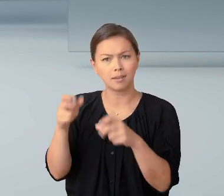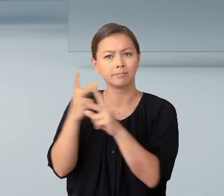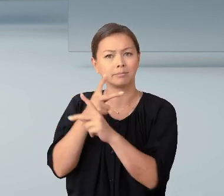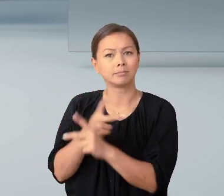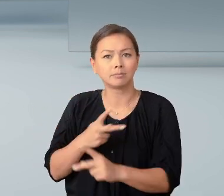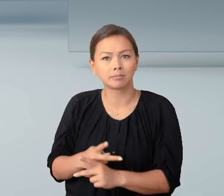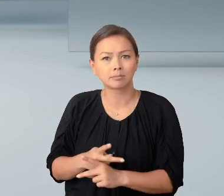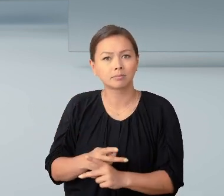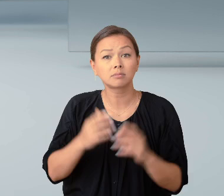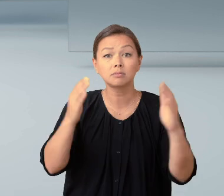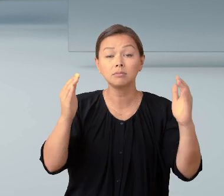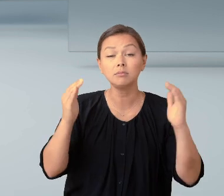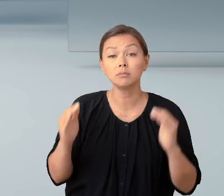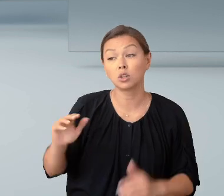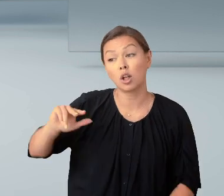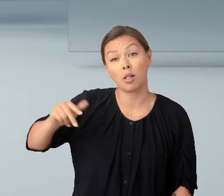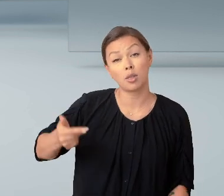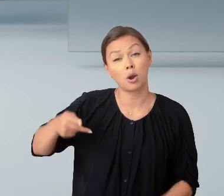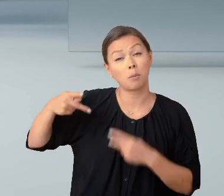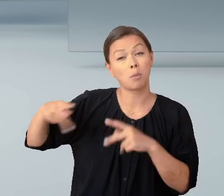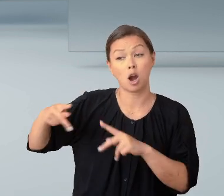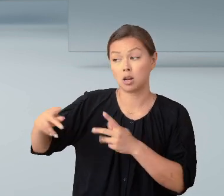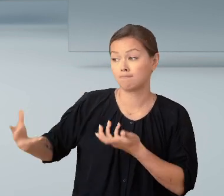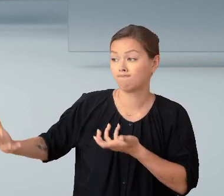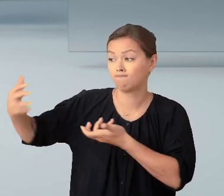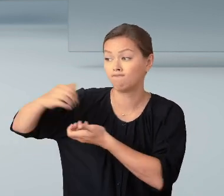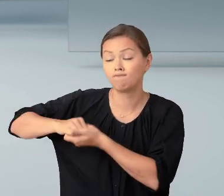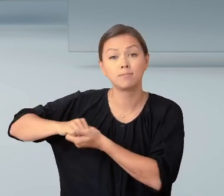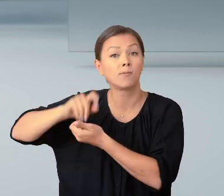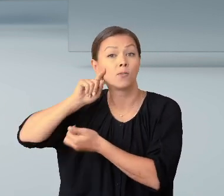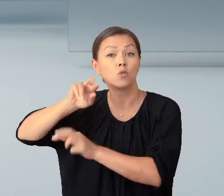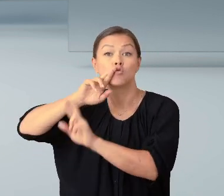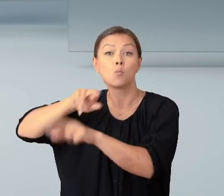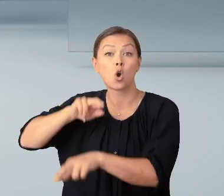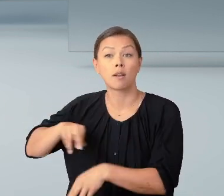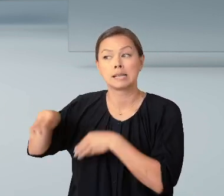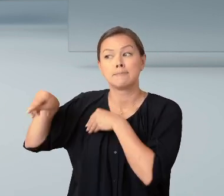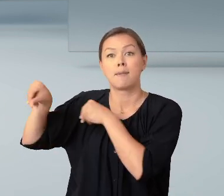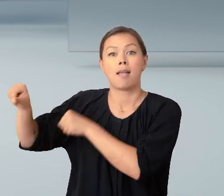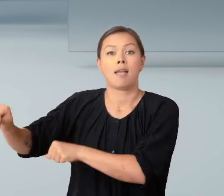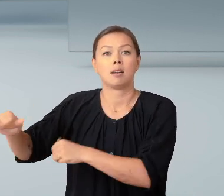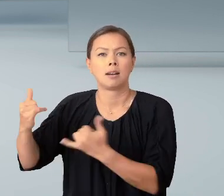all that third-party reporting that you might have been spending money on? So again, there's a lot of costs that you have to